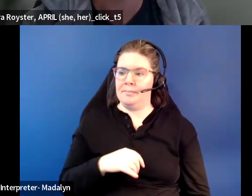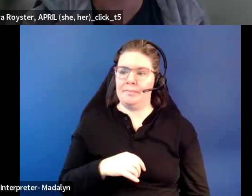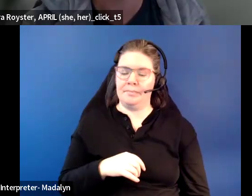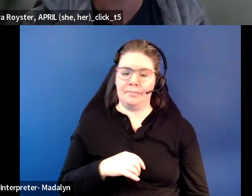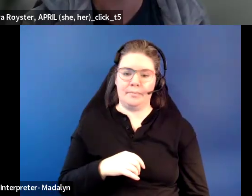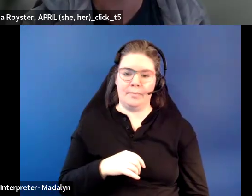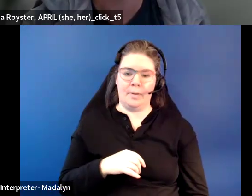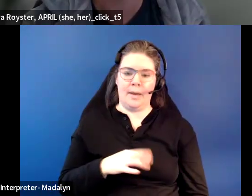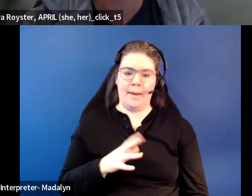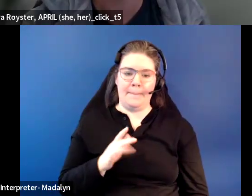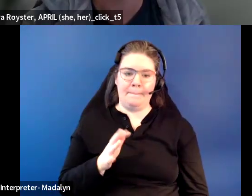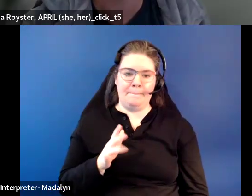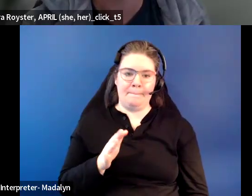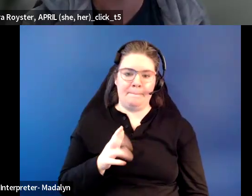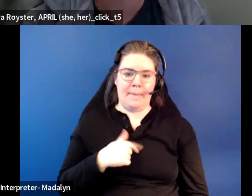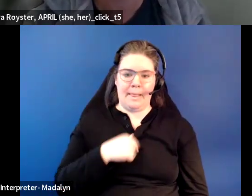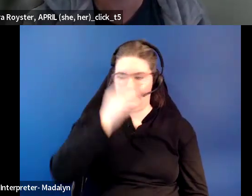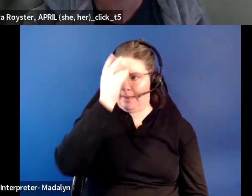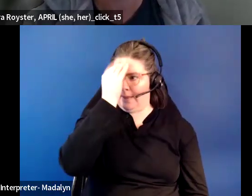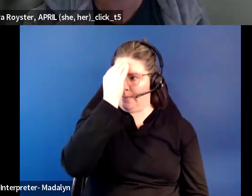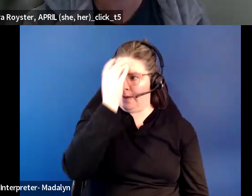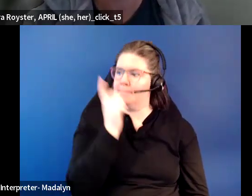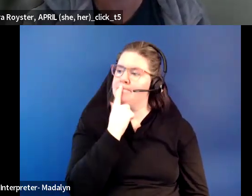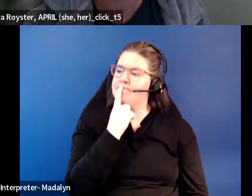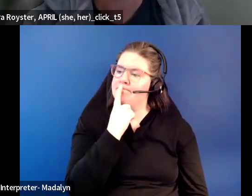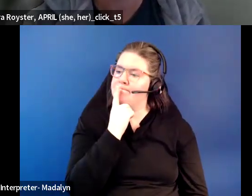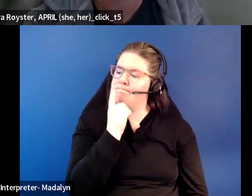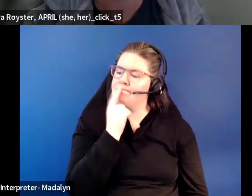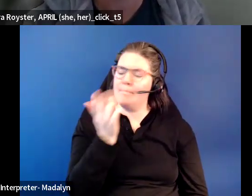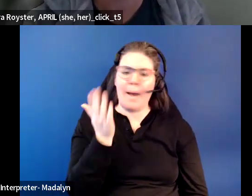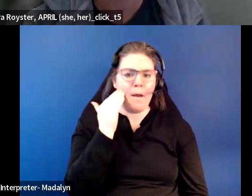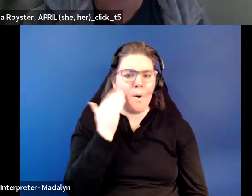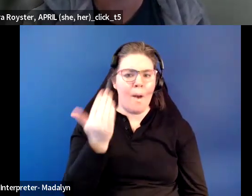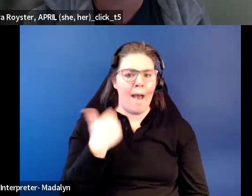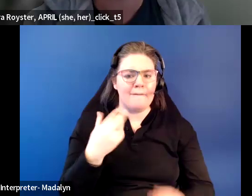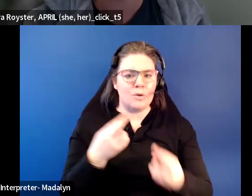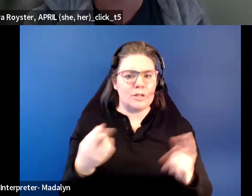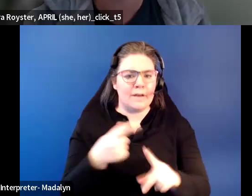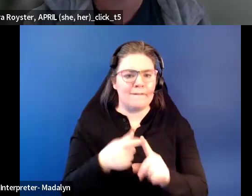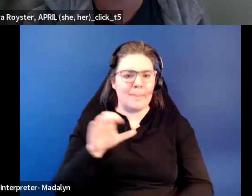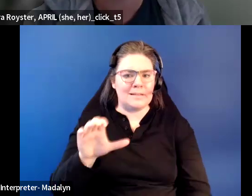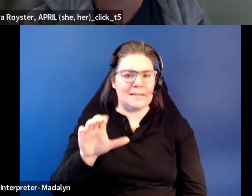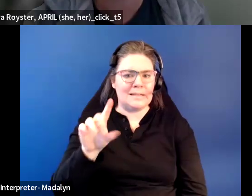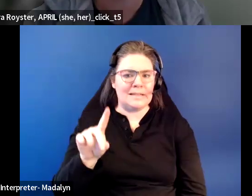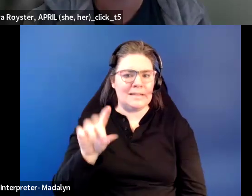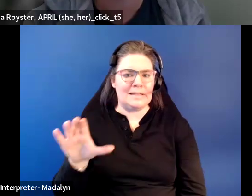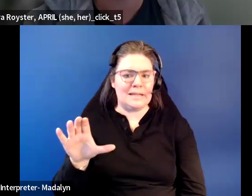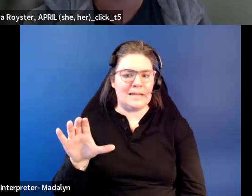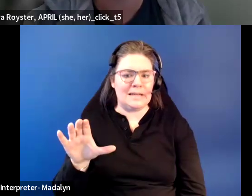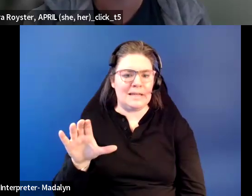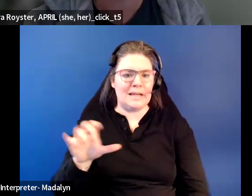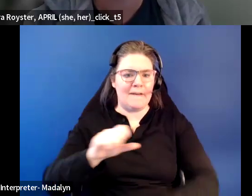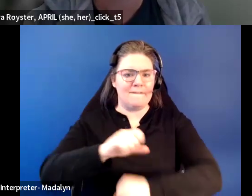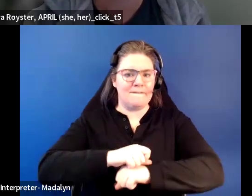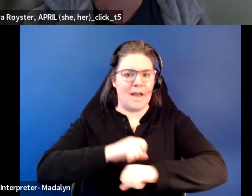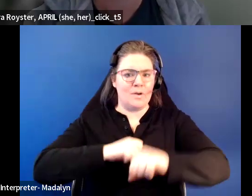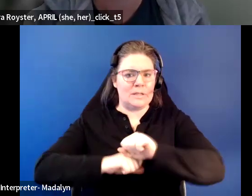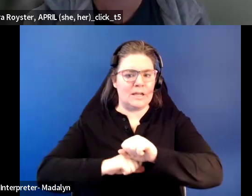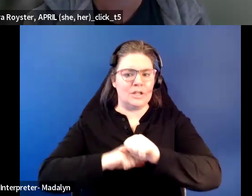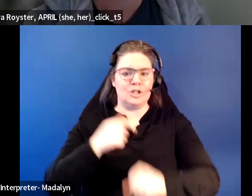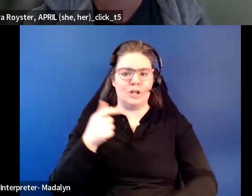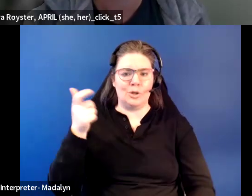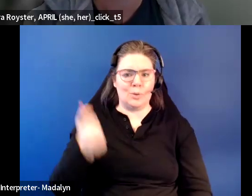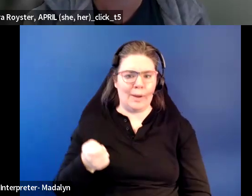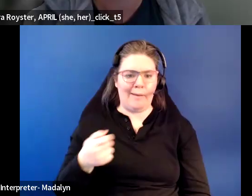Elissa w/ APRIL: let me let me think about that. I know we've got some resources from the Cdc foundation. Grant. You know we did some training on